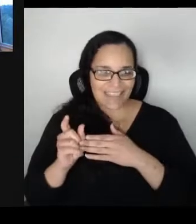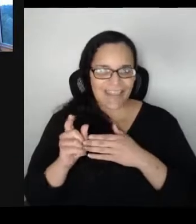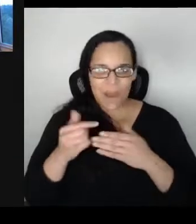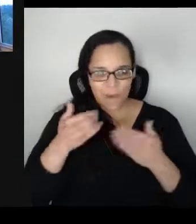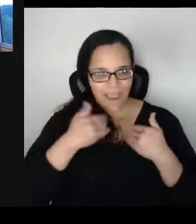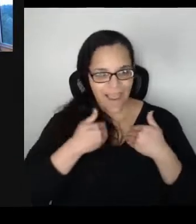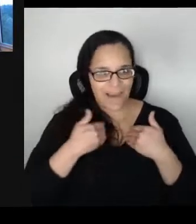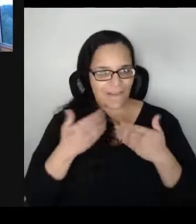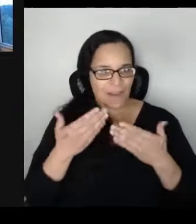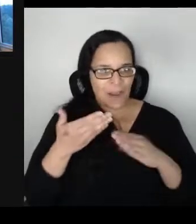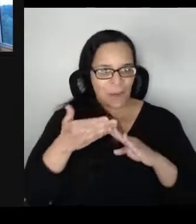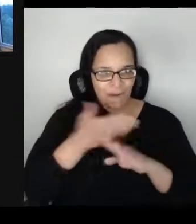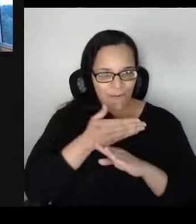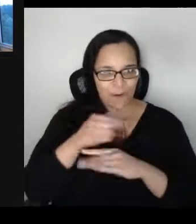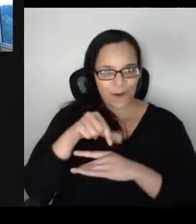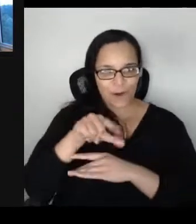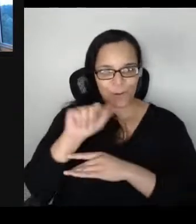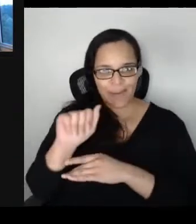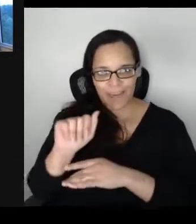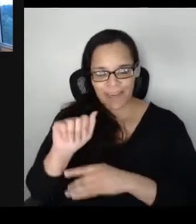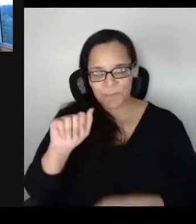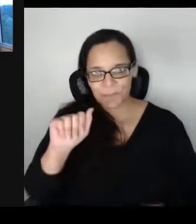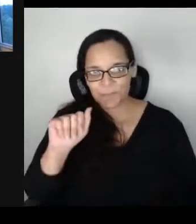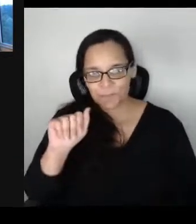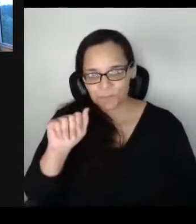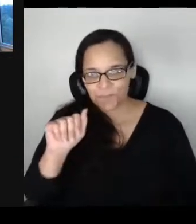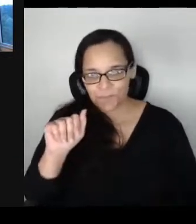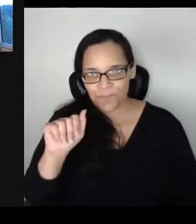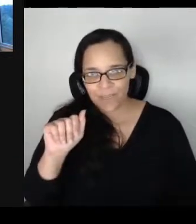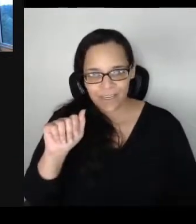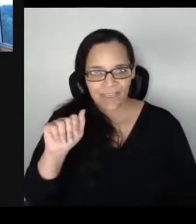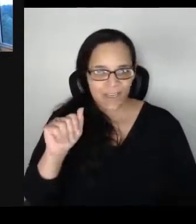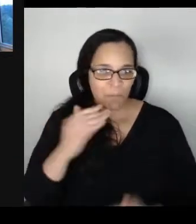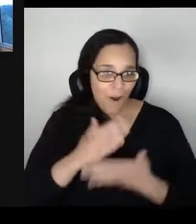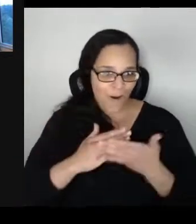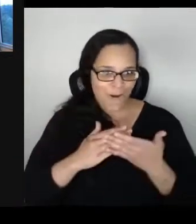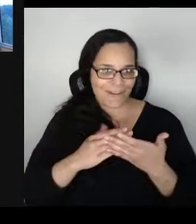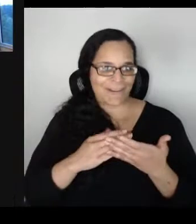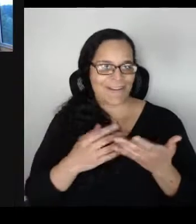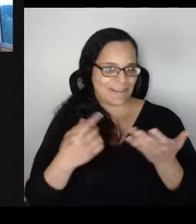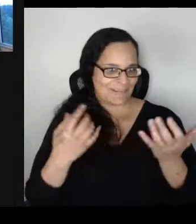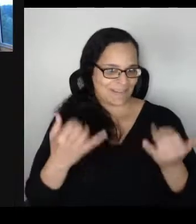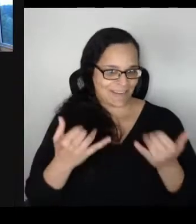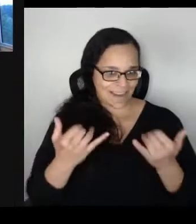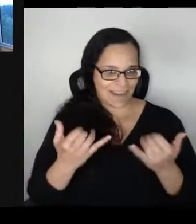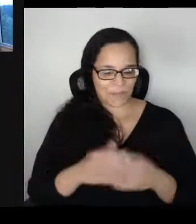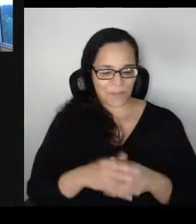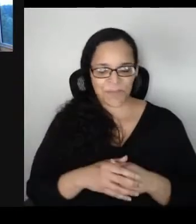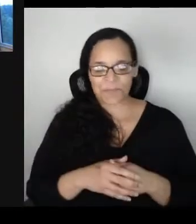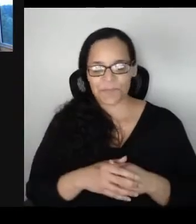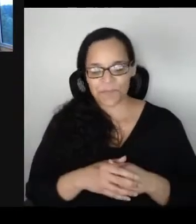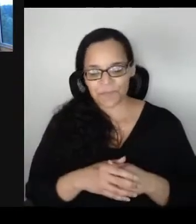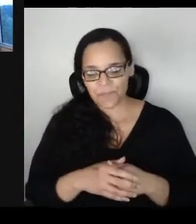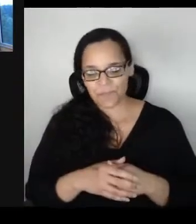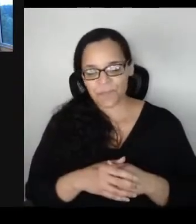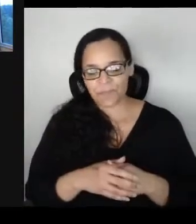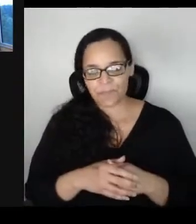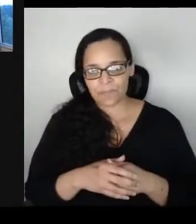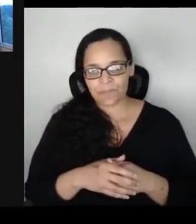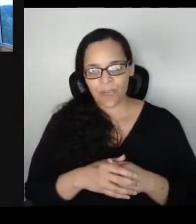into Q&A as section of the conversation. And I wanted to get your, you know